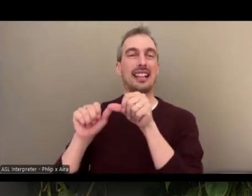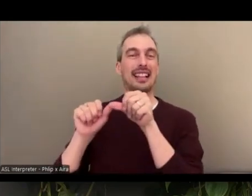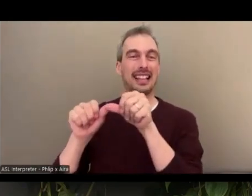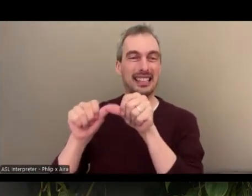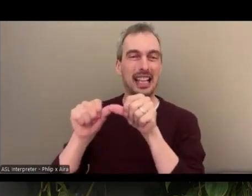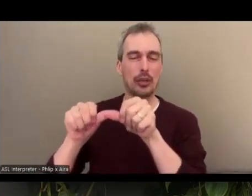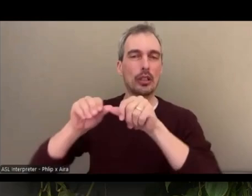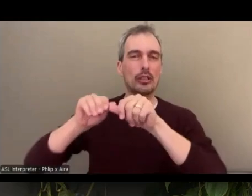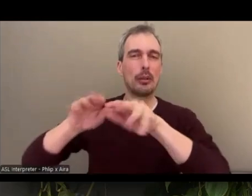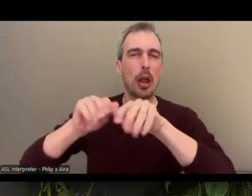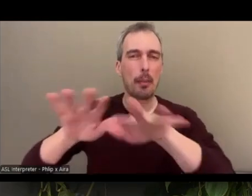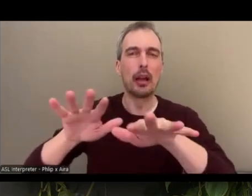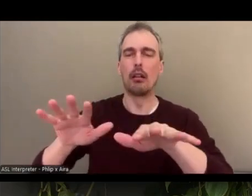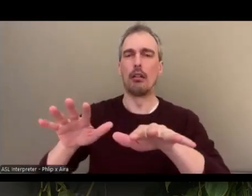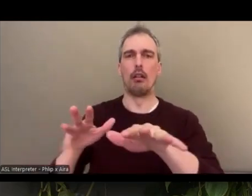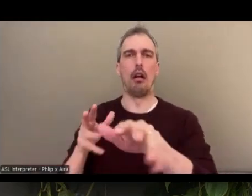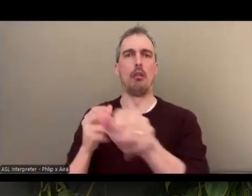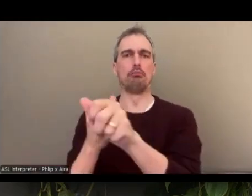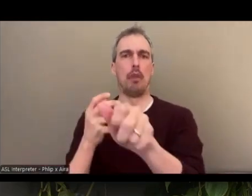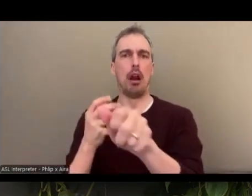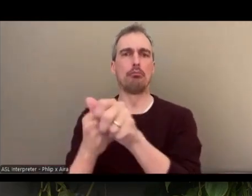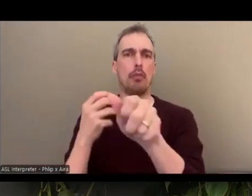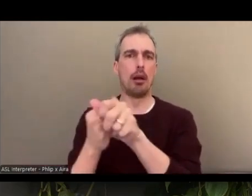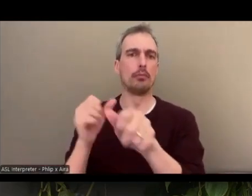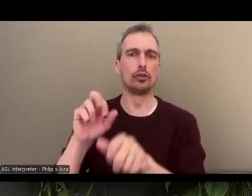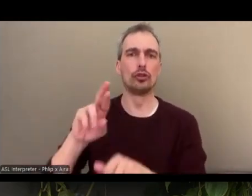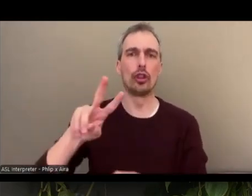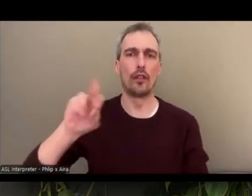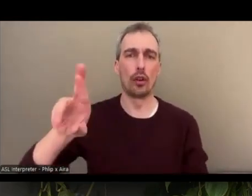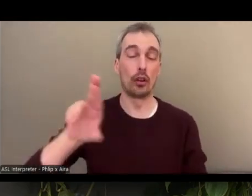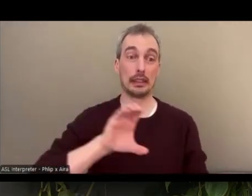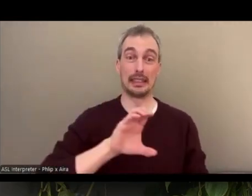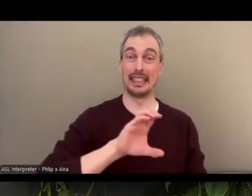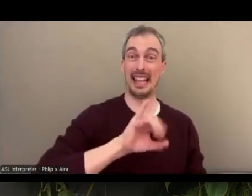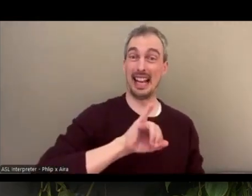So again, CI creates the new version of your software. CD deploys it into production.